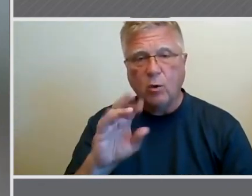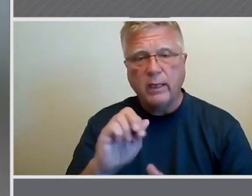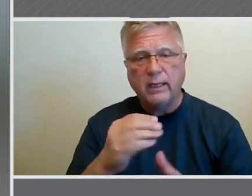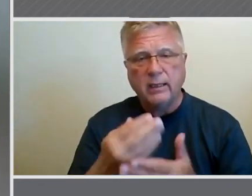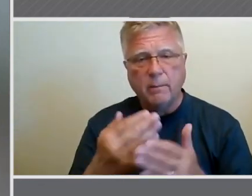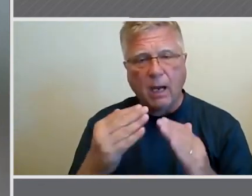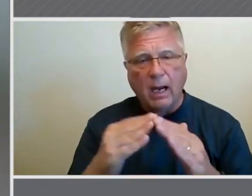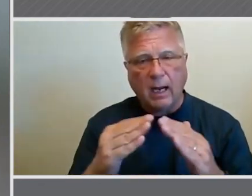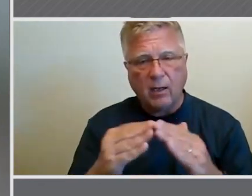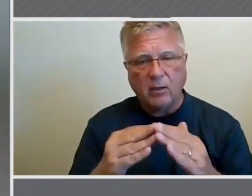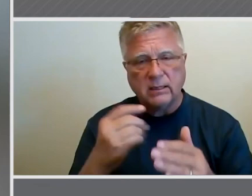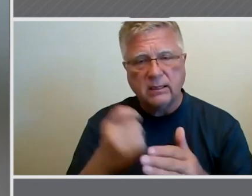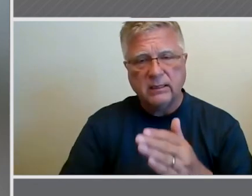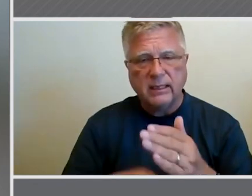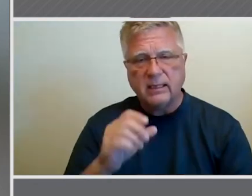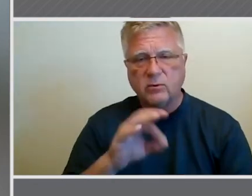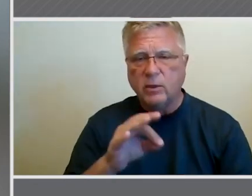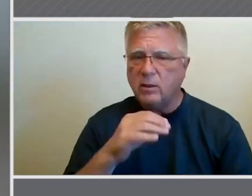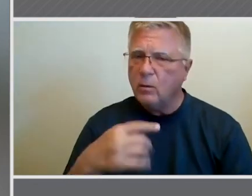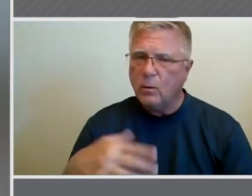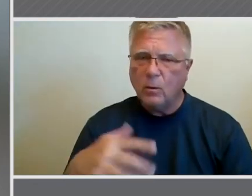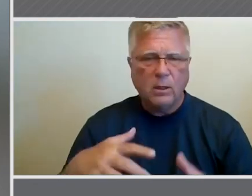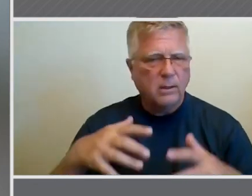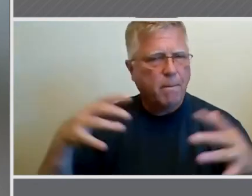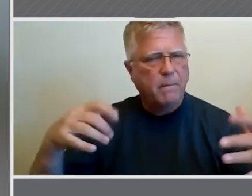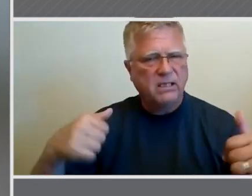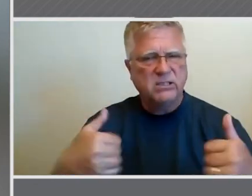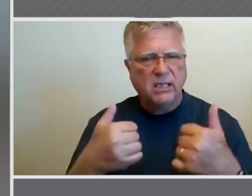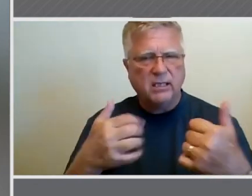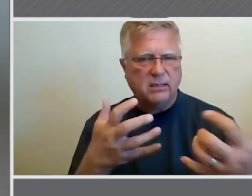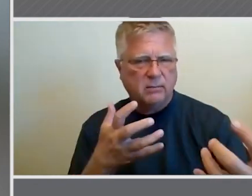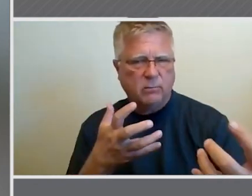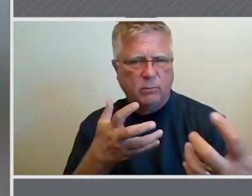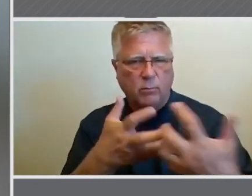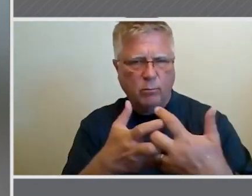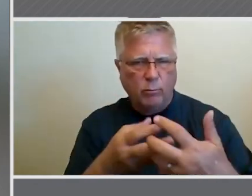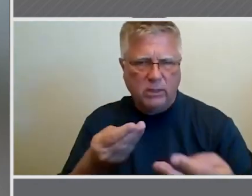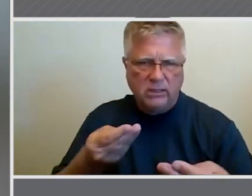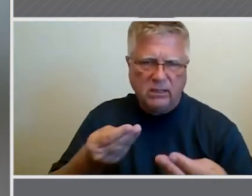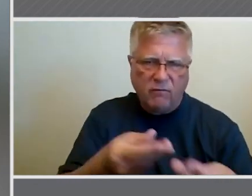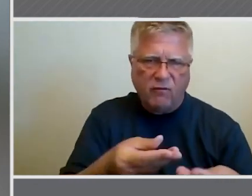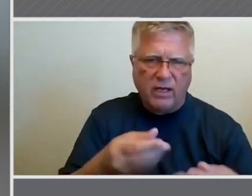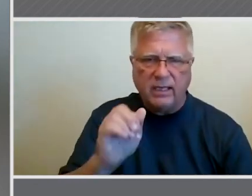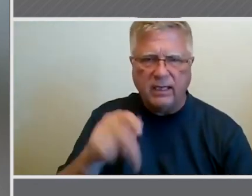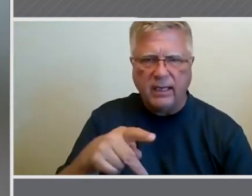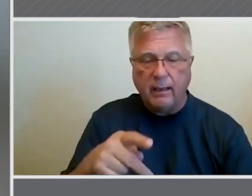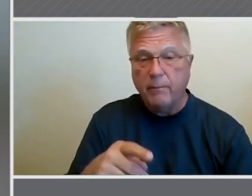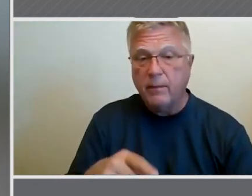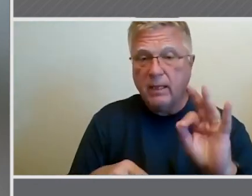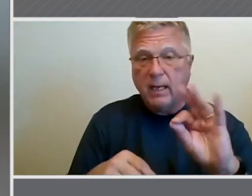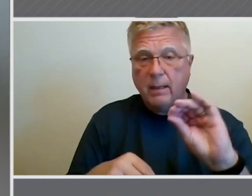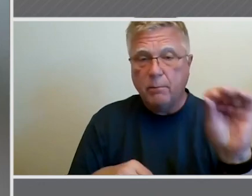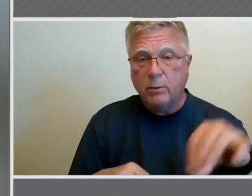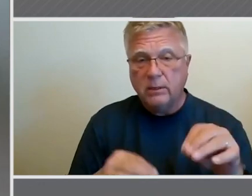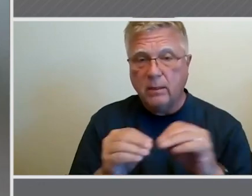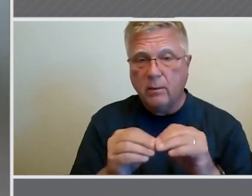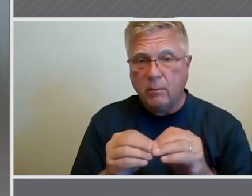It's a significant challenge to bridge the funding gap. So the 9% are much more lucrative, but very hard to get.